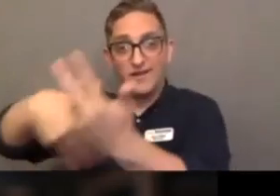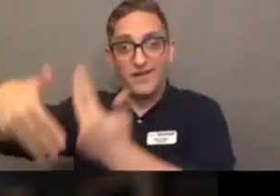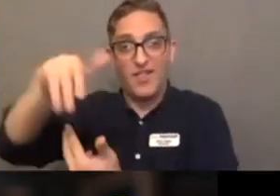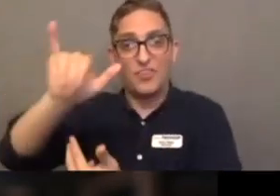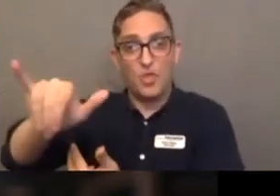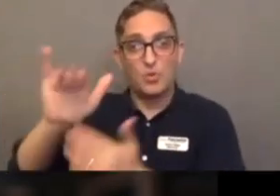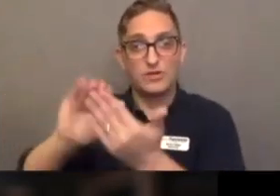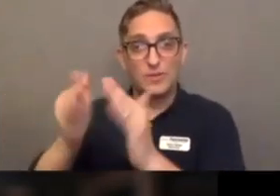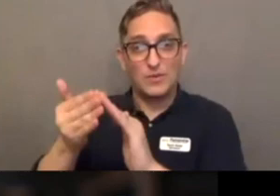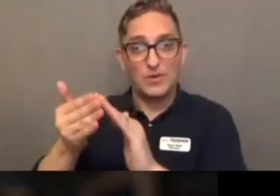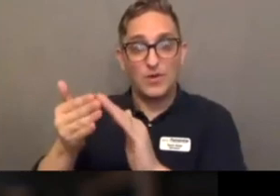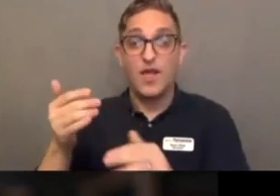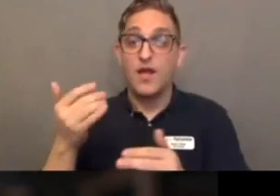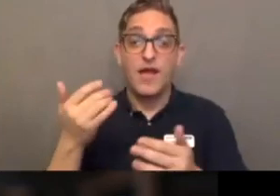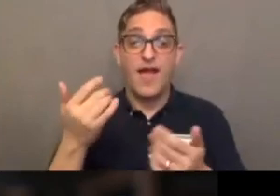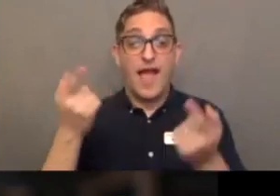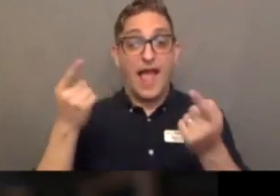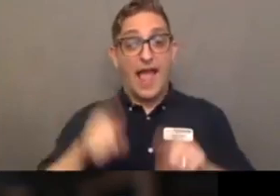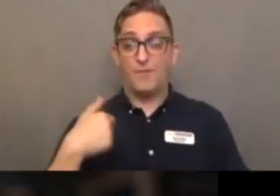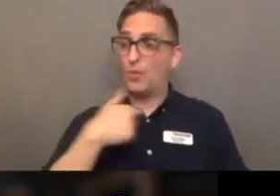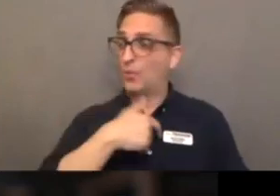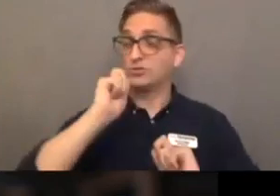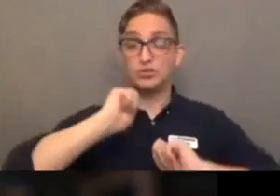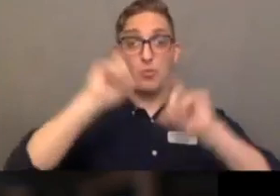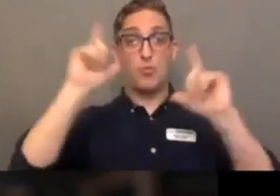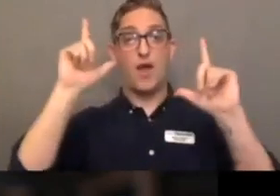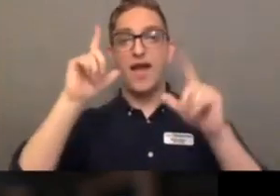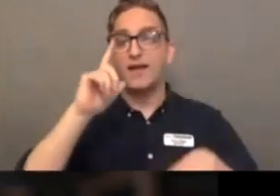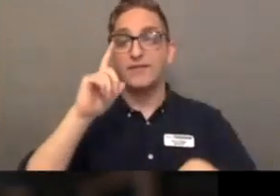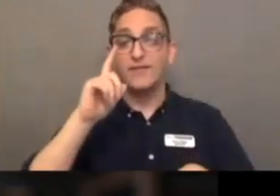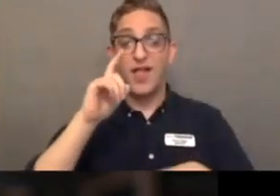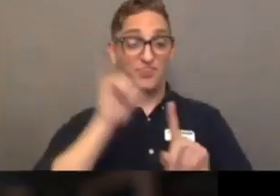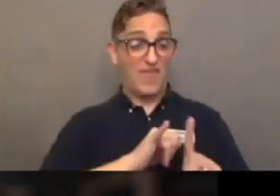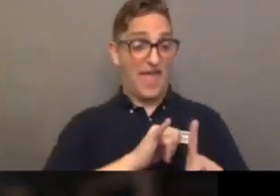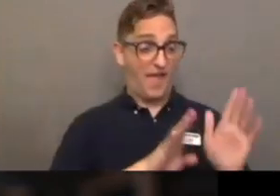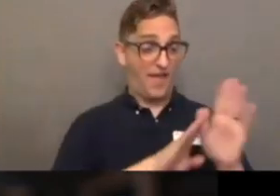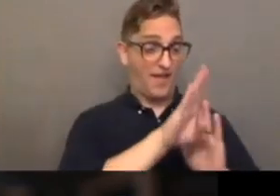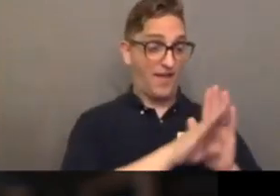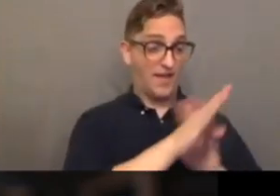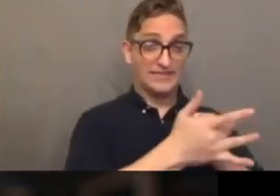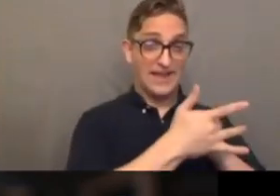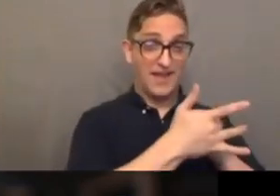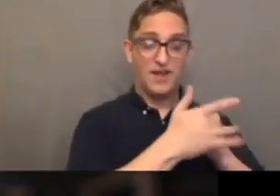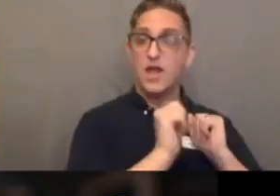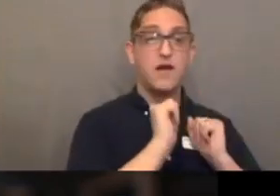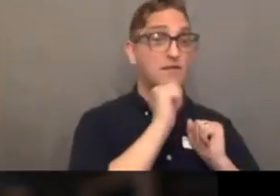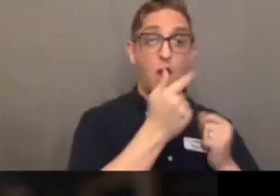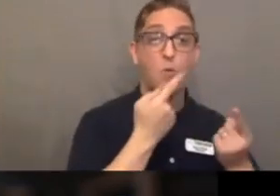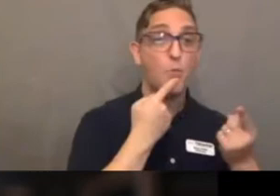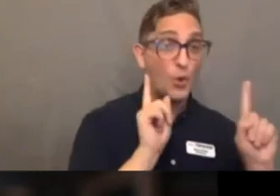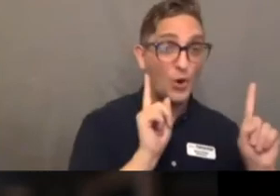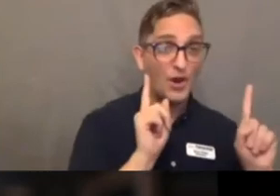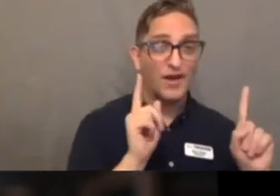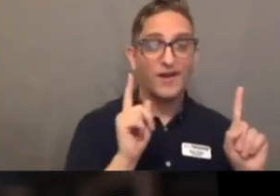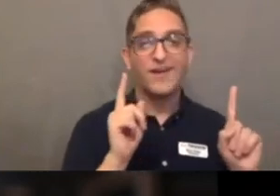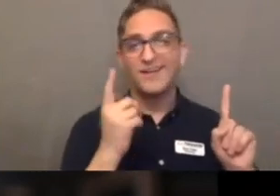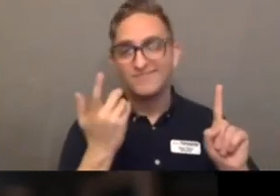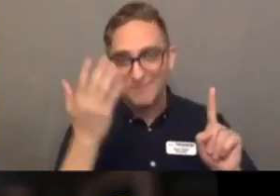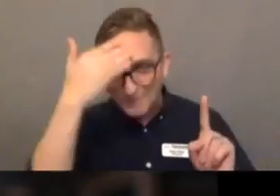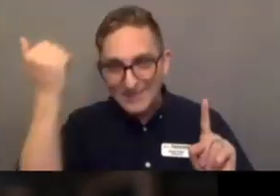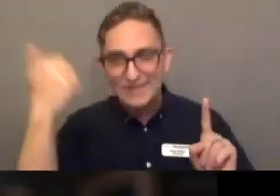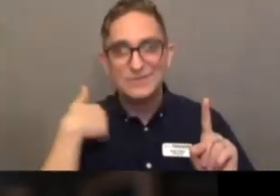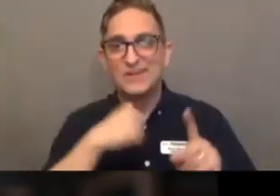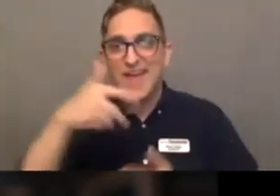never meant. If we want to have the devs understand who they're designing for we have to have